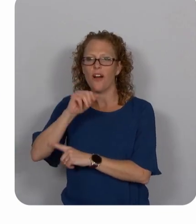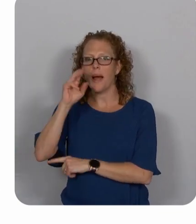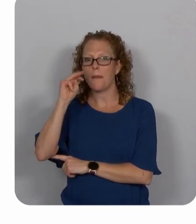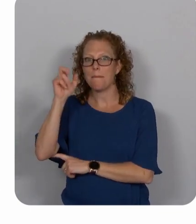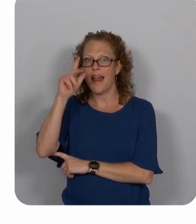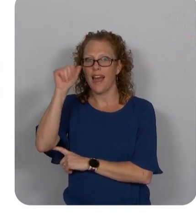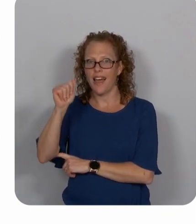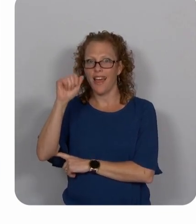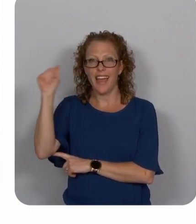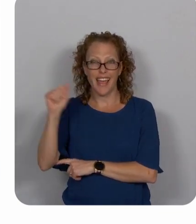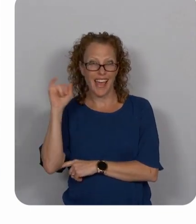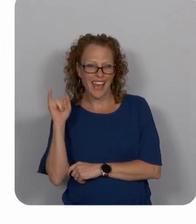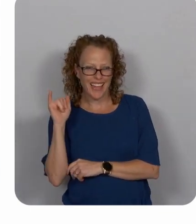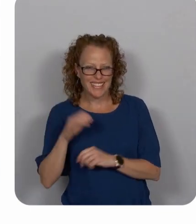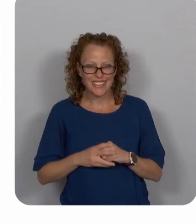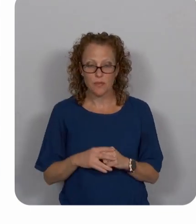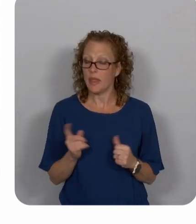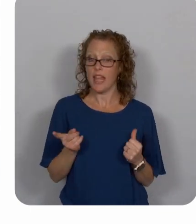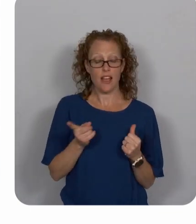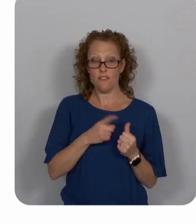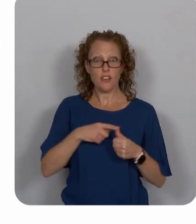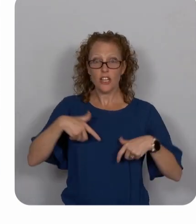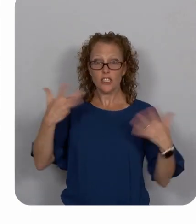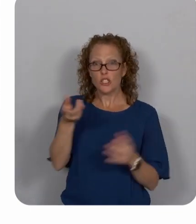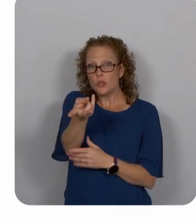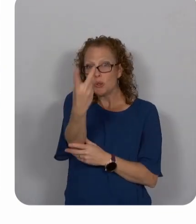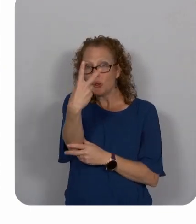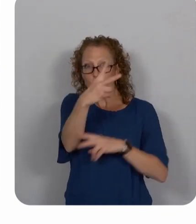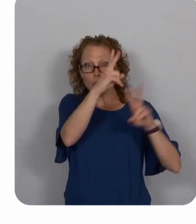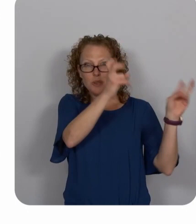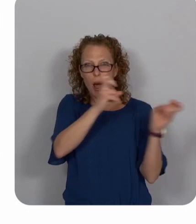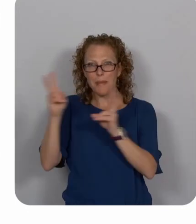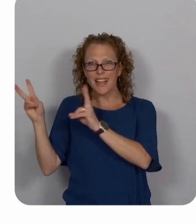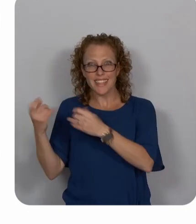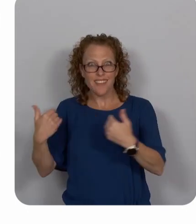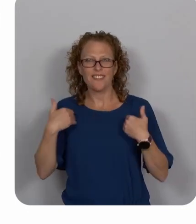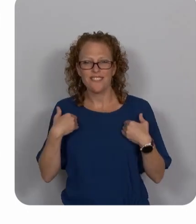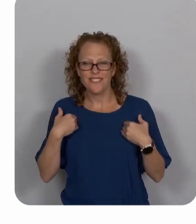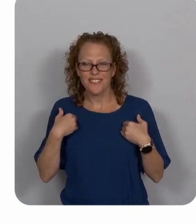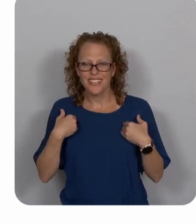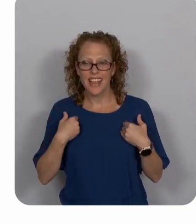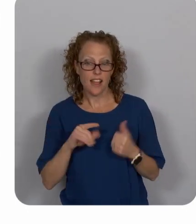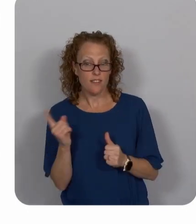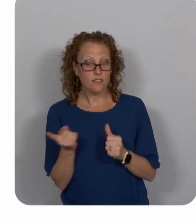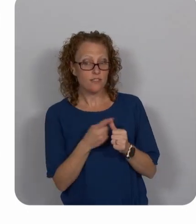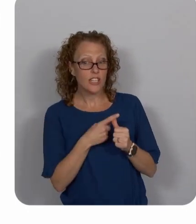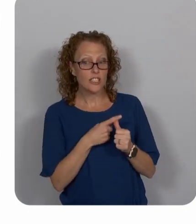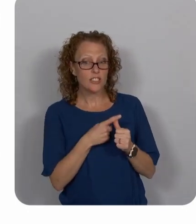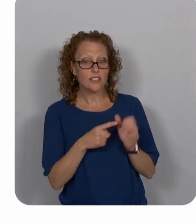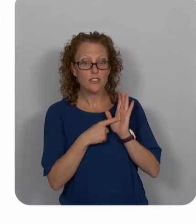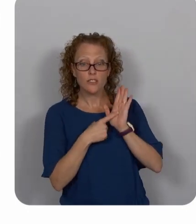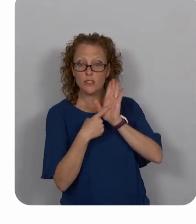Today, we’re going to walk you through two major topics. First, through a variety of animation capabilities